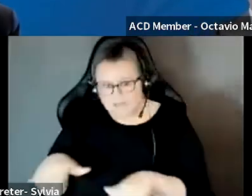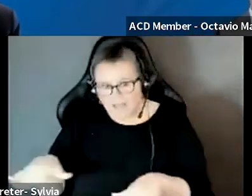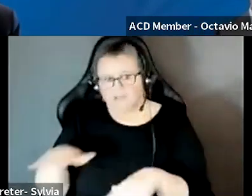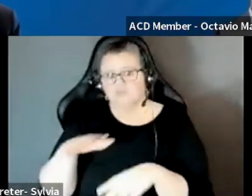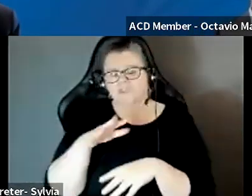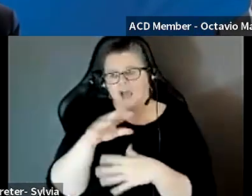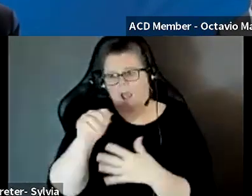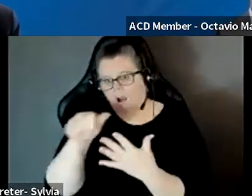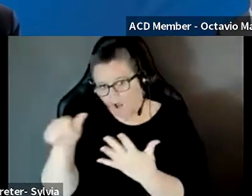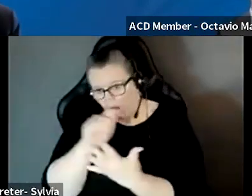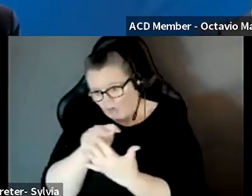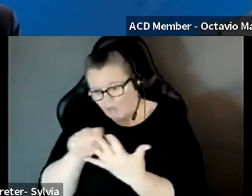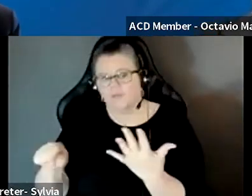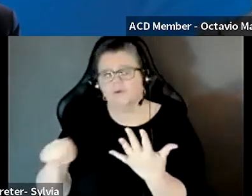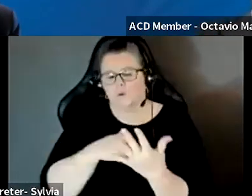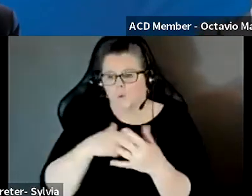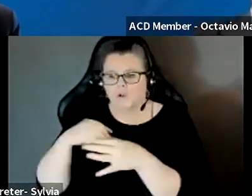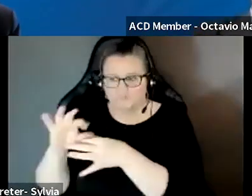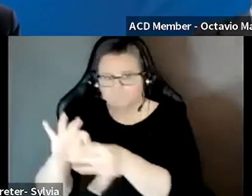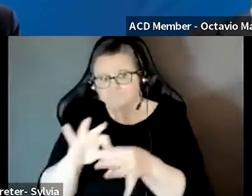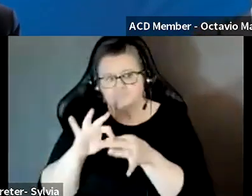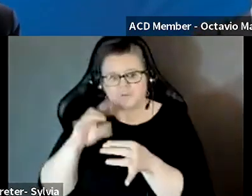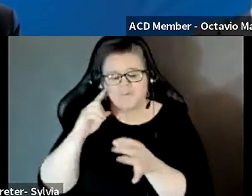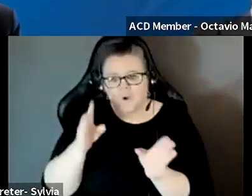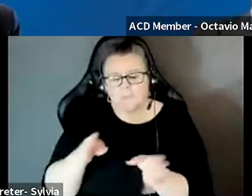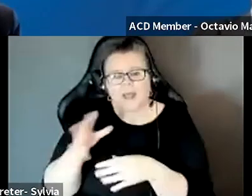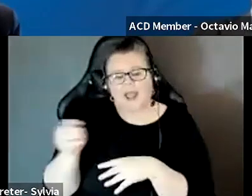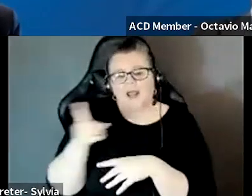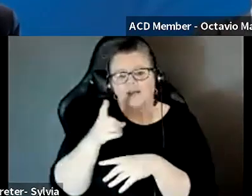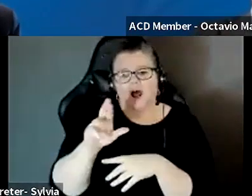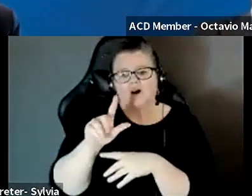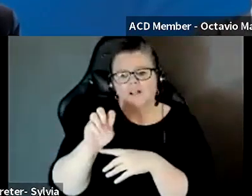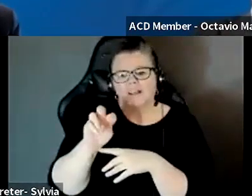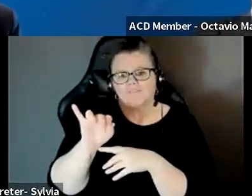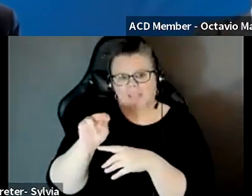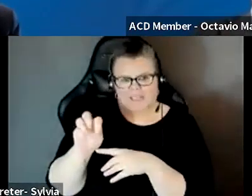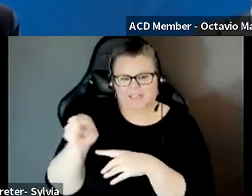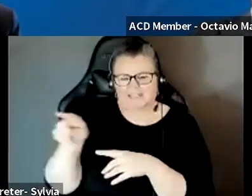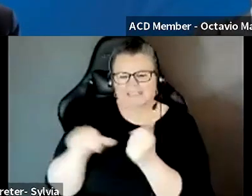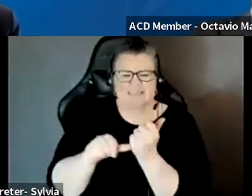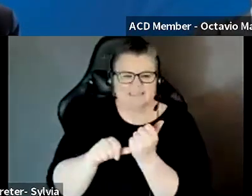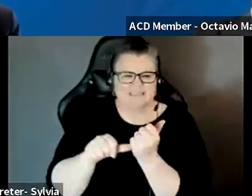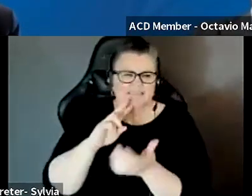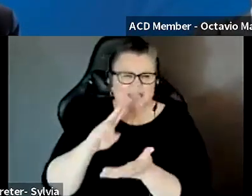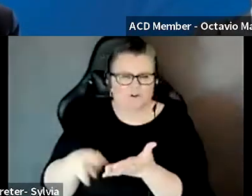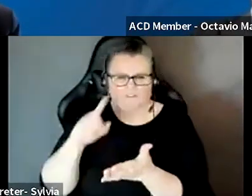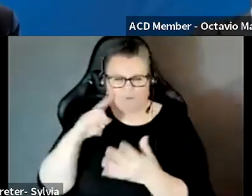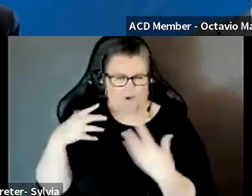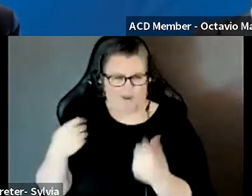Dr. Levine, the Assistant Secretary for Health is very concerned about that -- these pediatric issues as well.